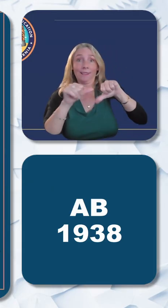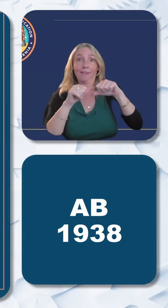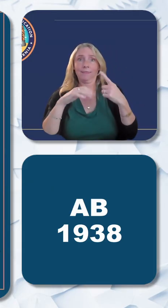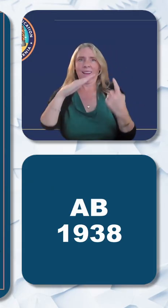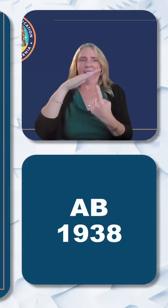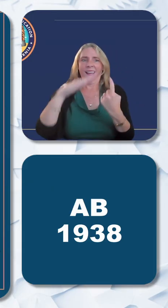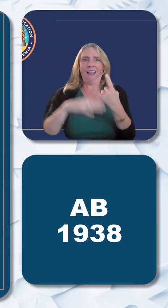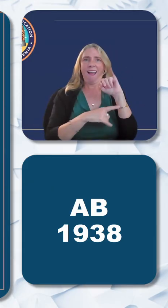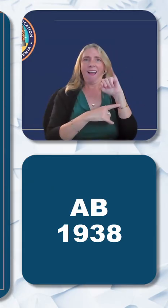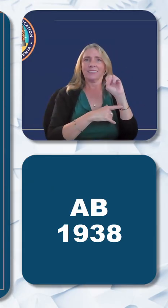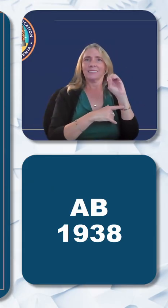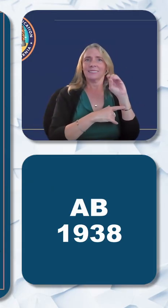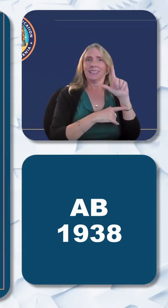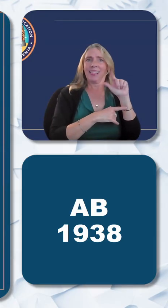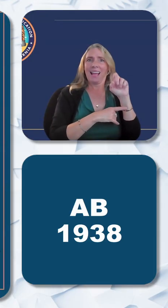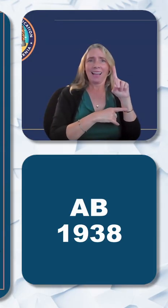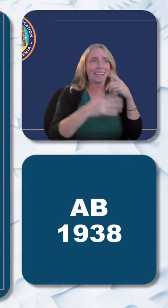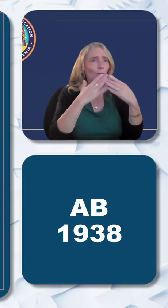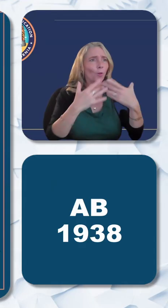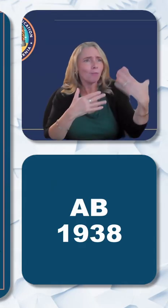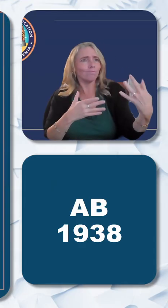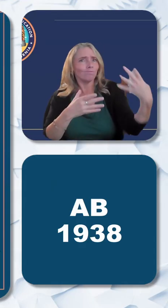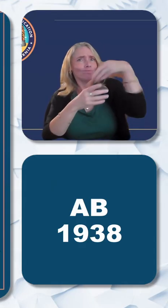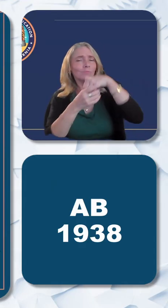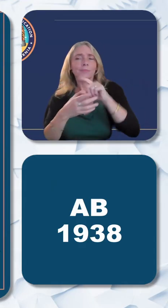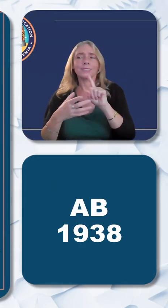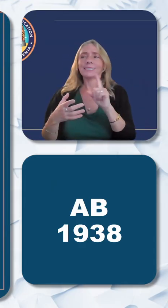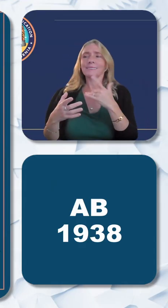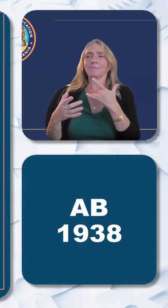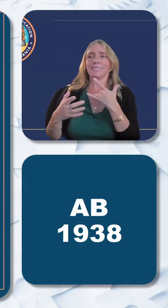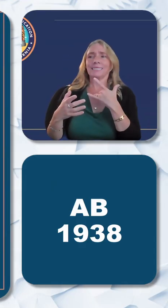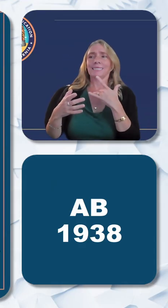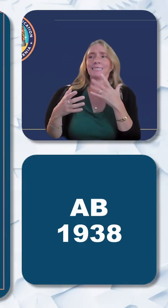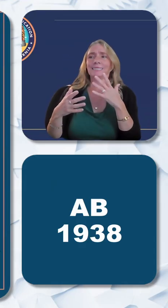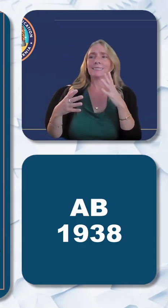Is that student socially isolated despite being included?